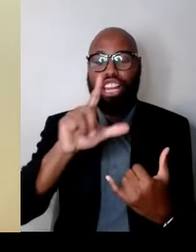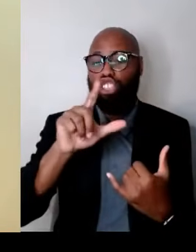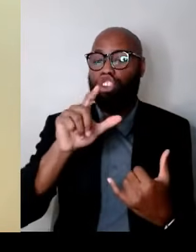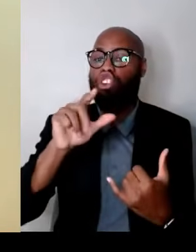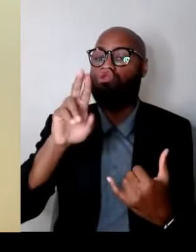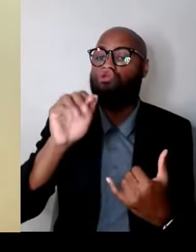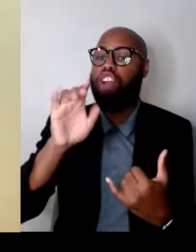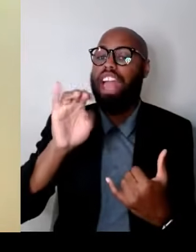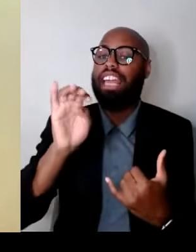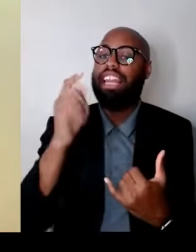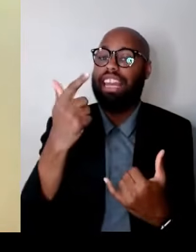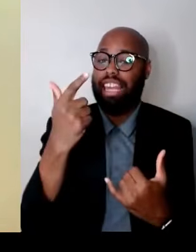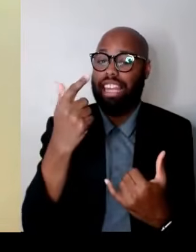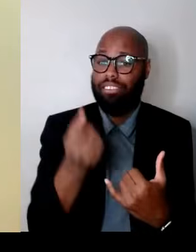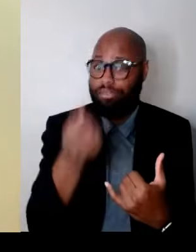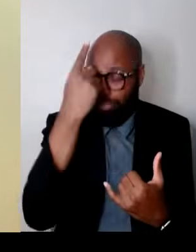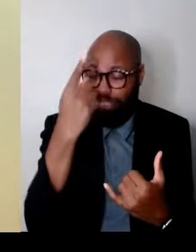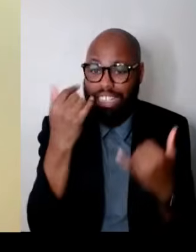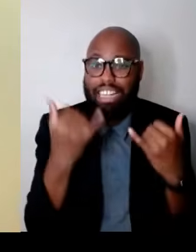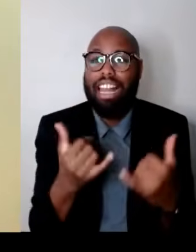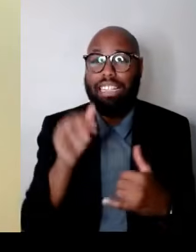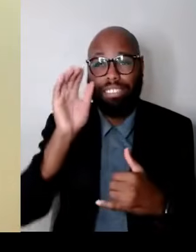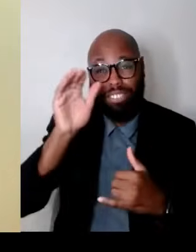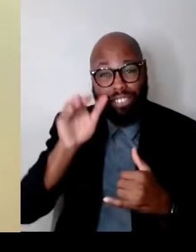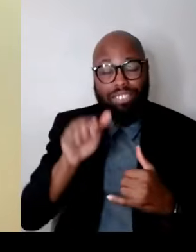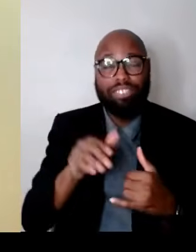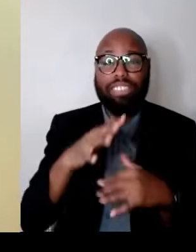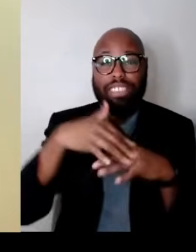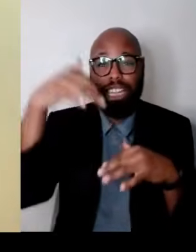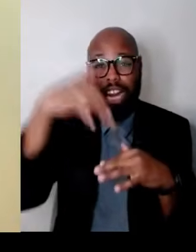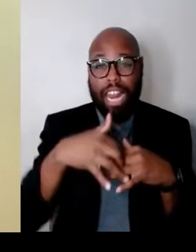that an Indian woman should be heading up this department.